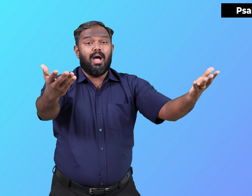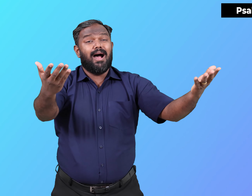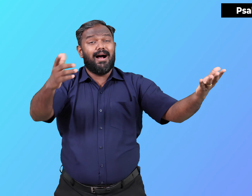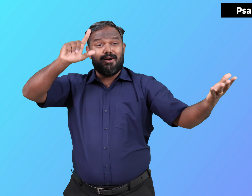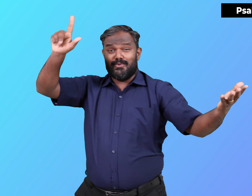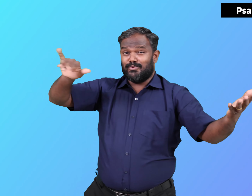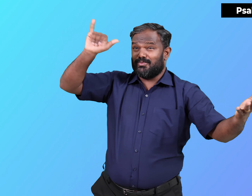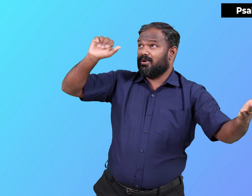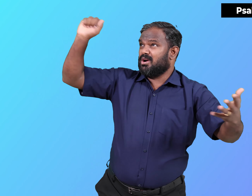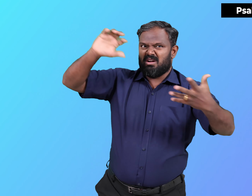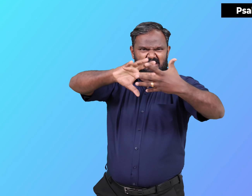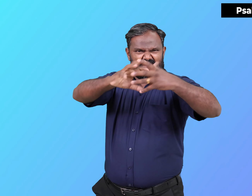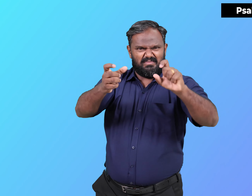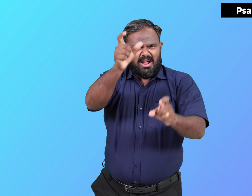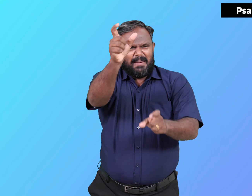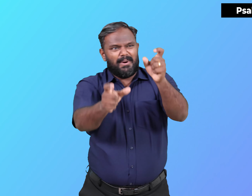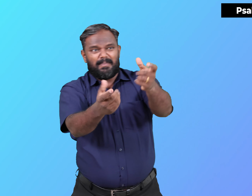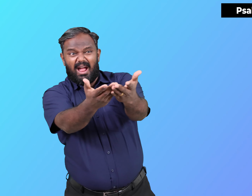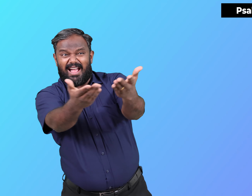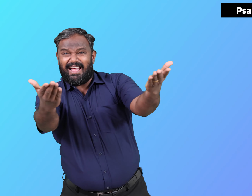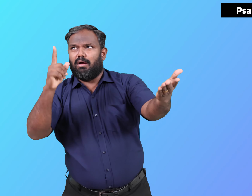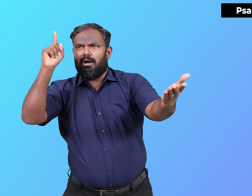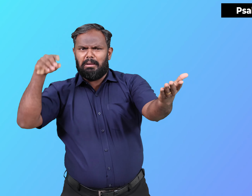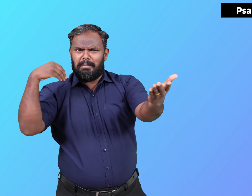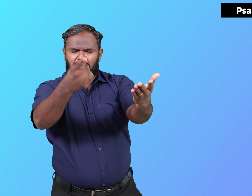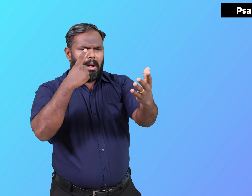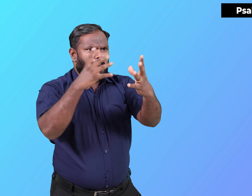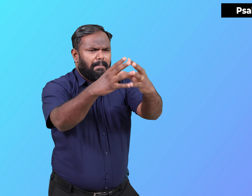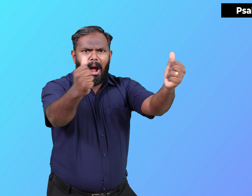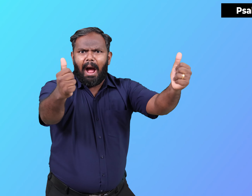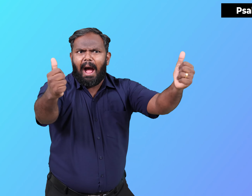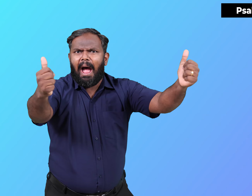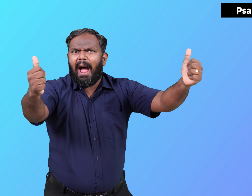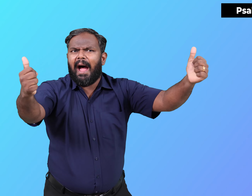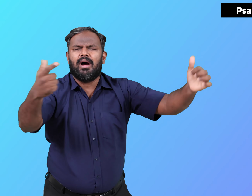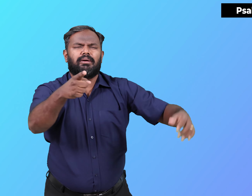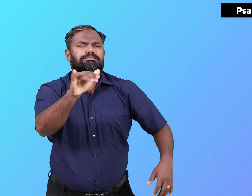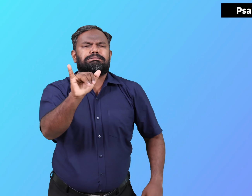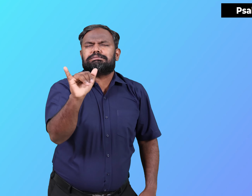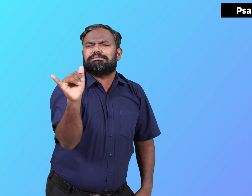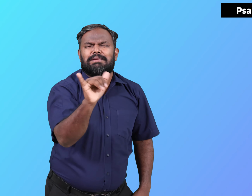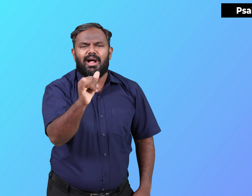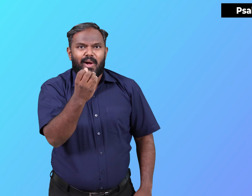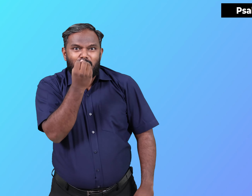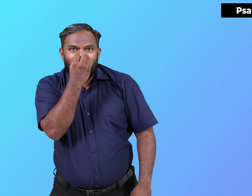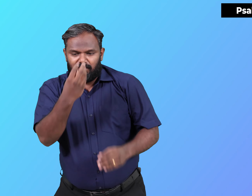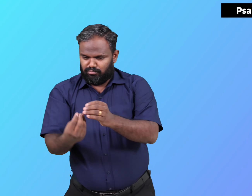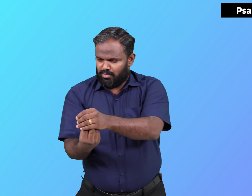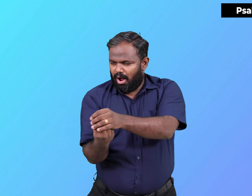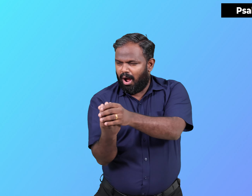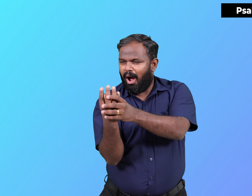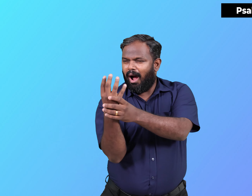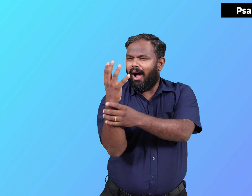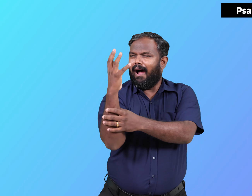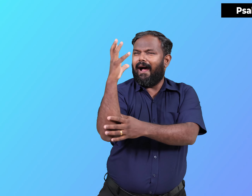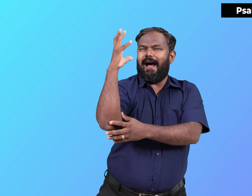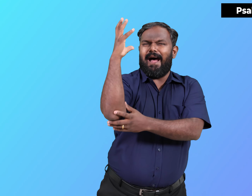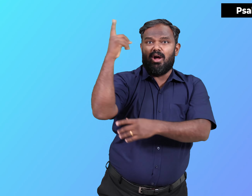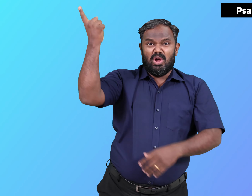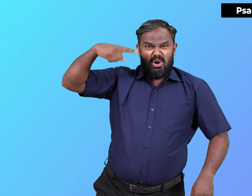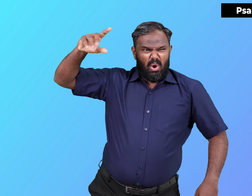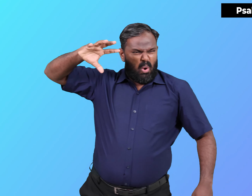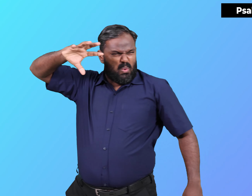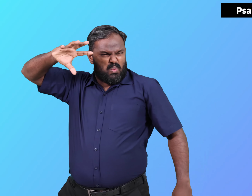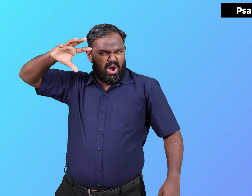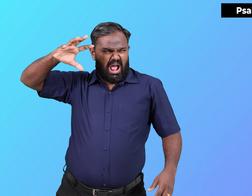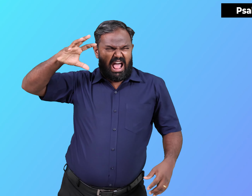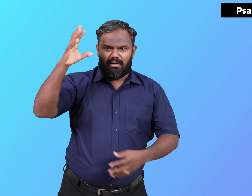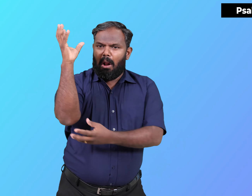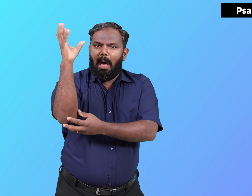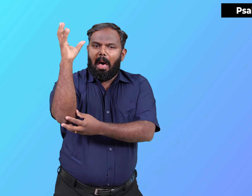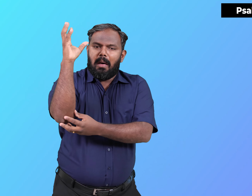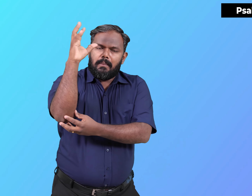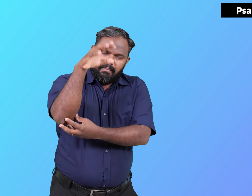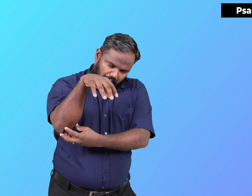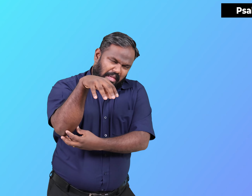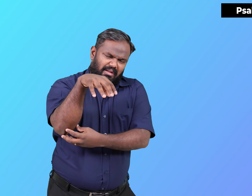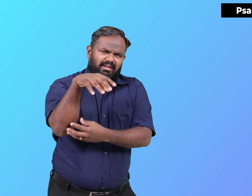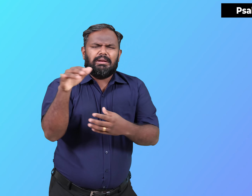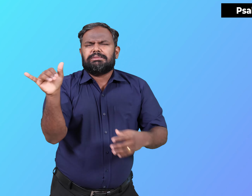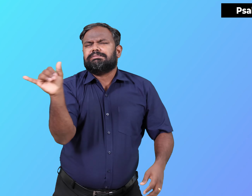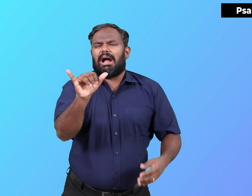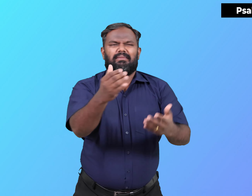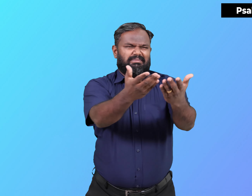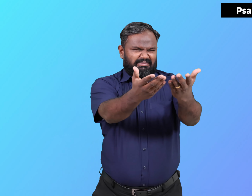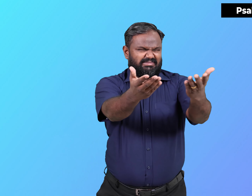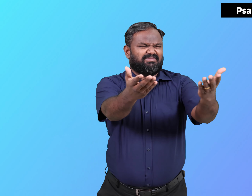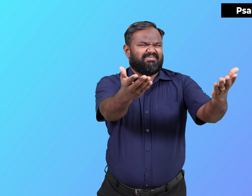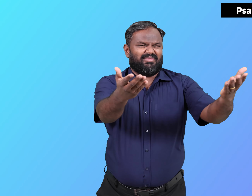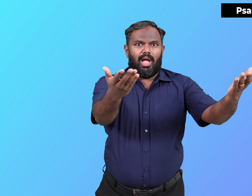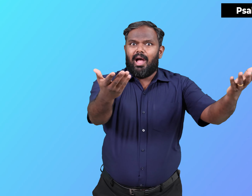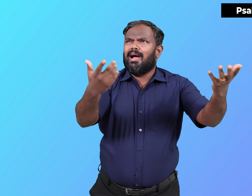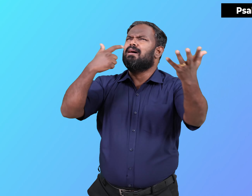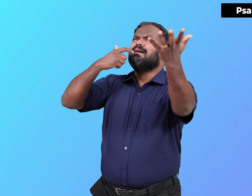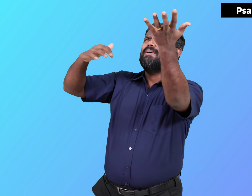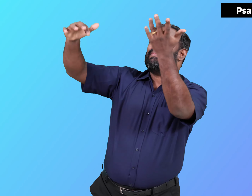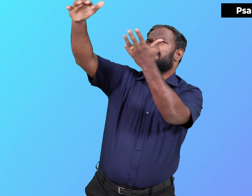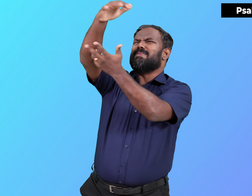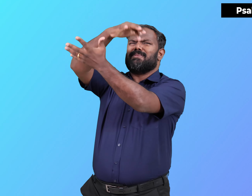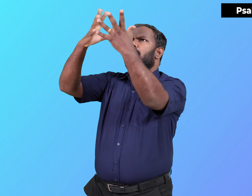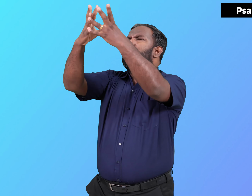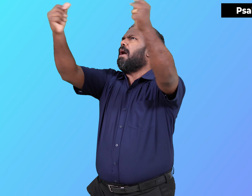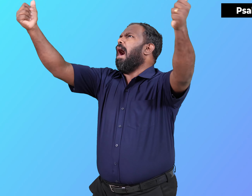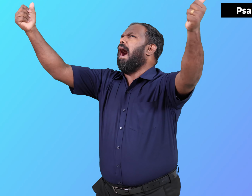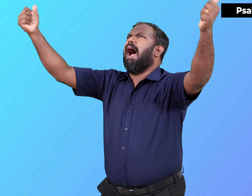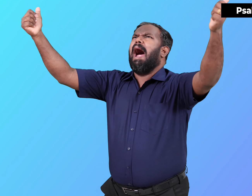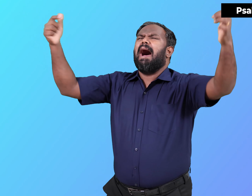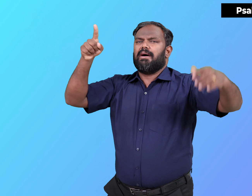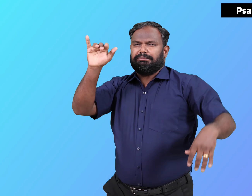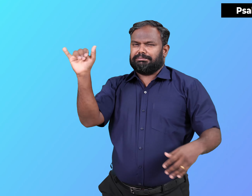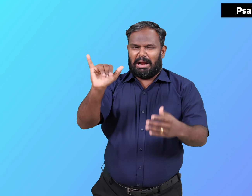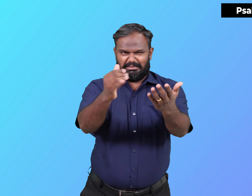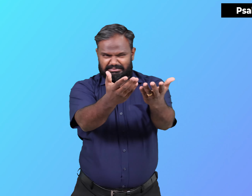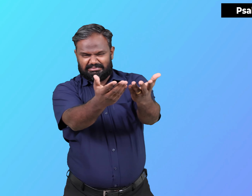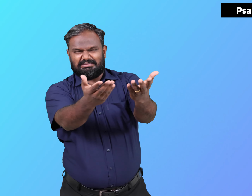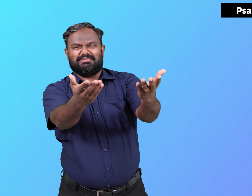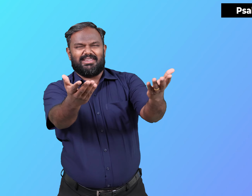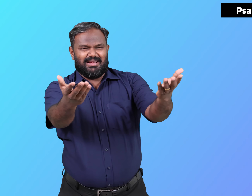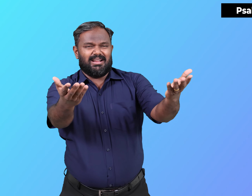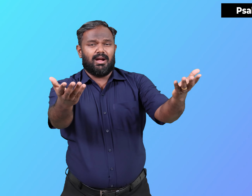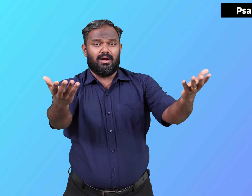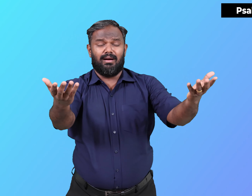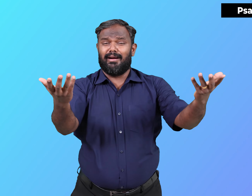They will be like flowers in a field that dry up and burn. They will disappear like smoke.